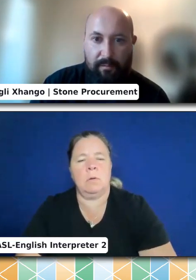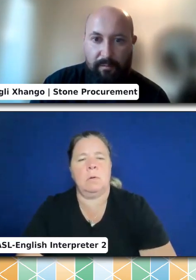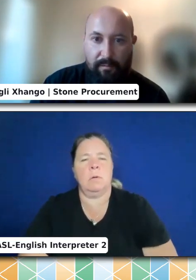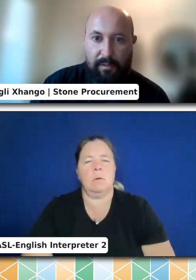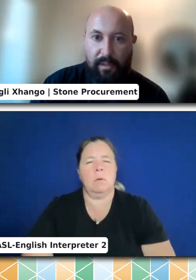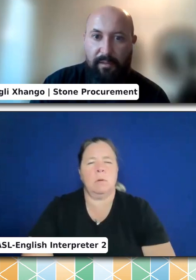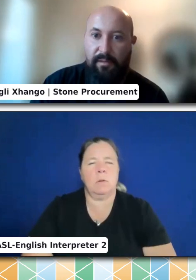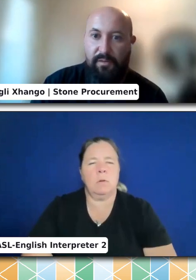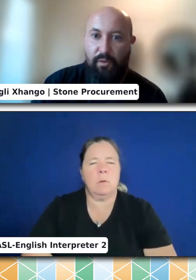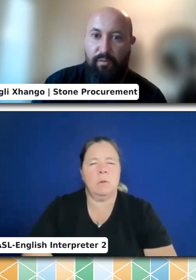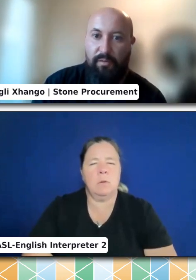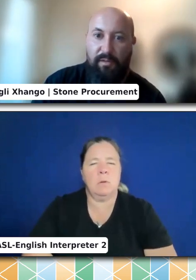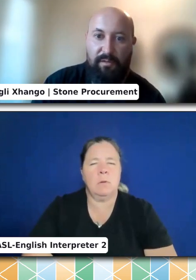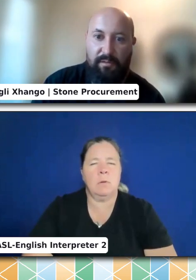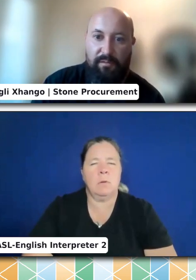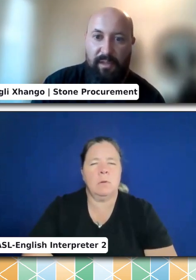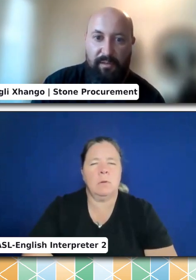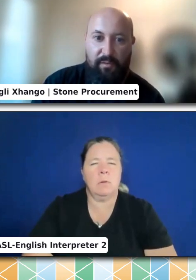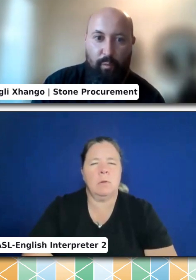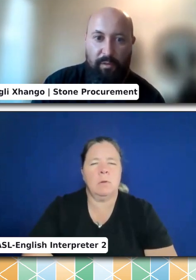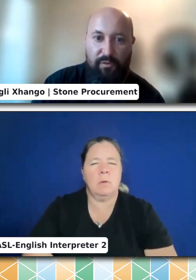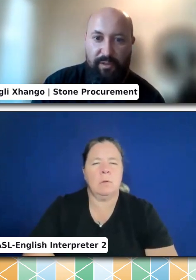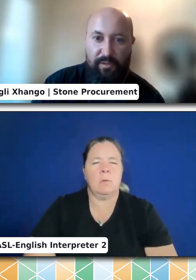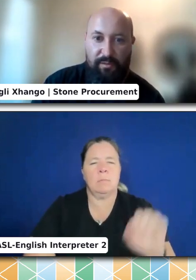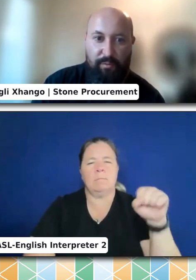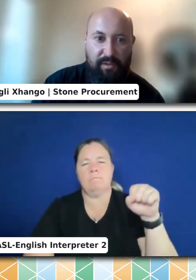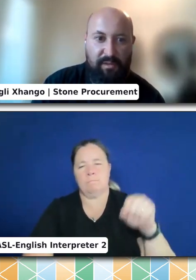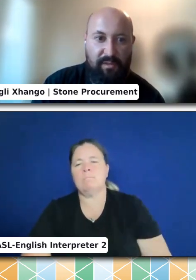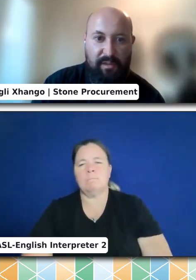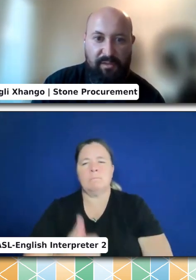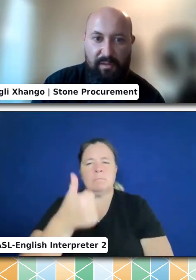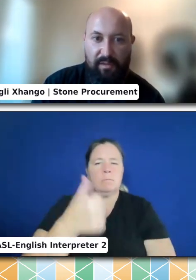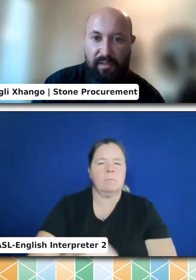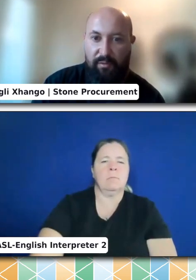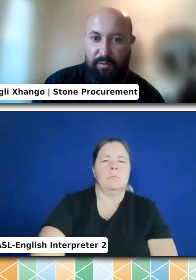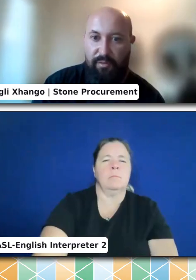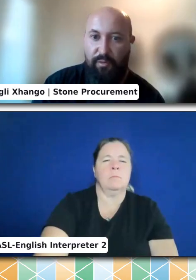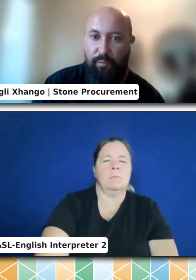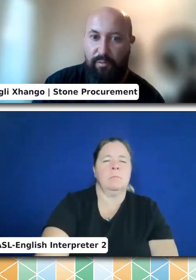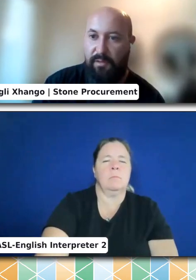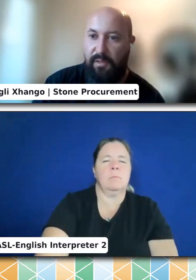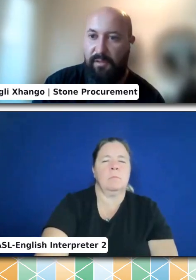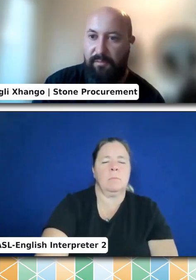So, uh… kind of cool trick to do is, it does allow you to, uh…